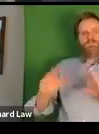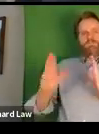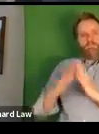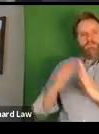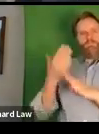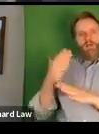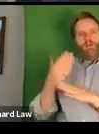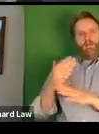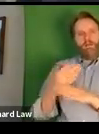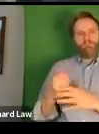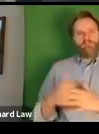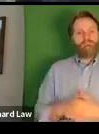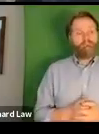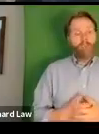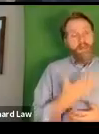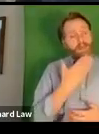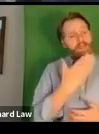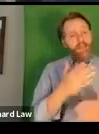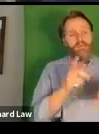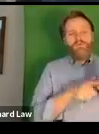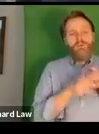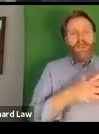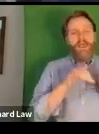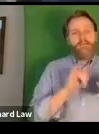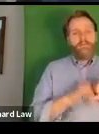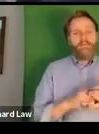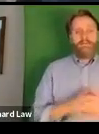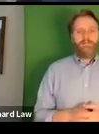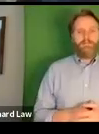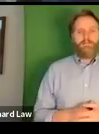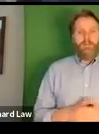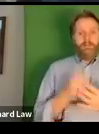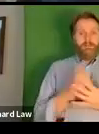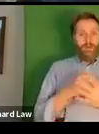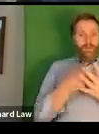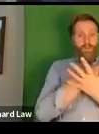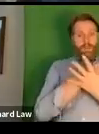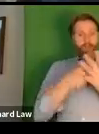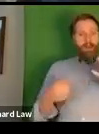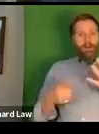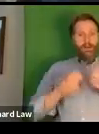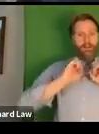so you've had an overview now from all of our panel and it's time to turn to